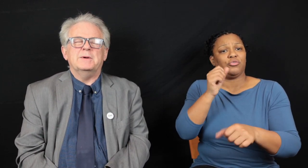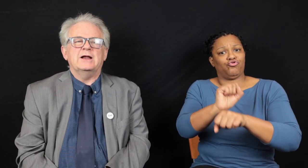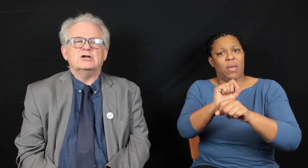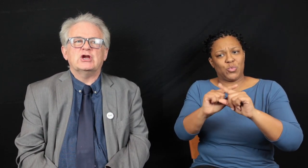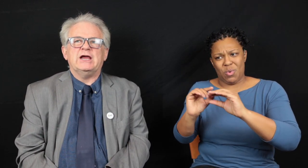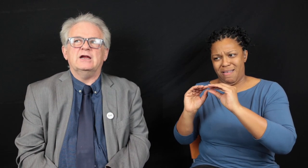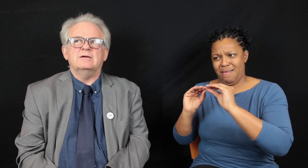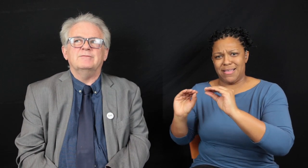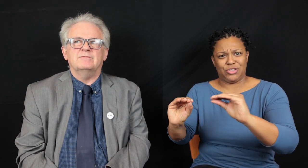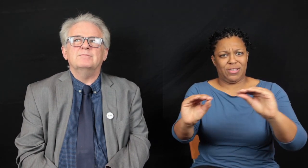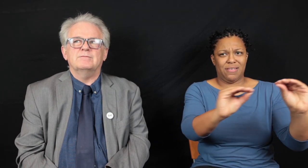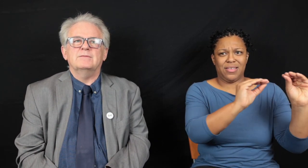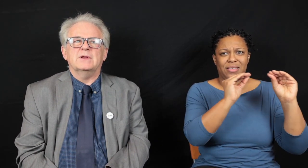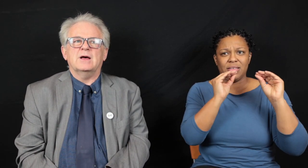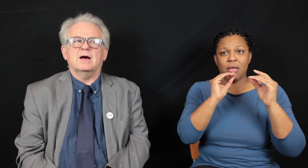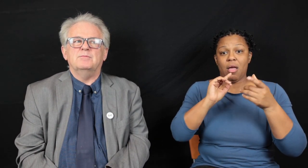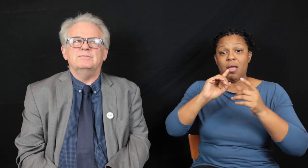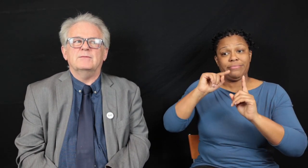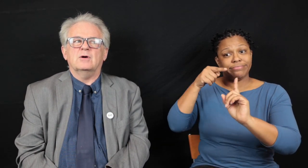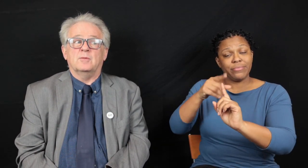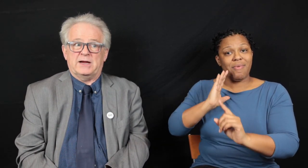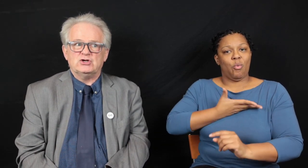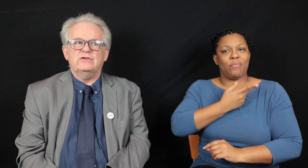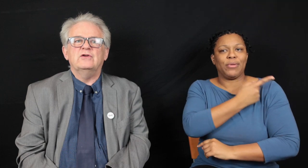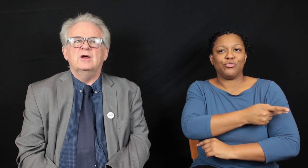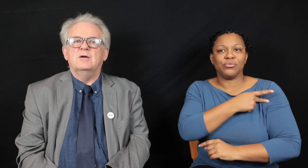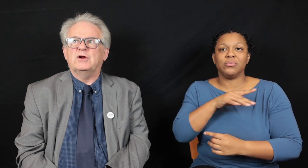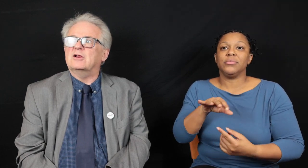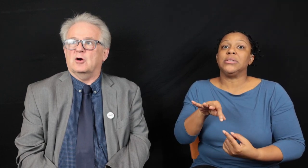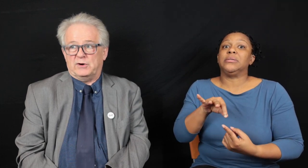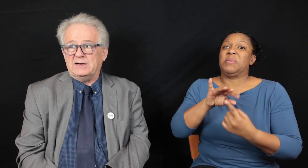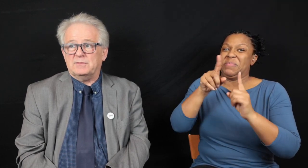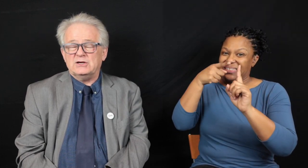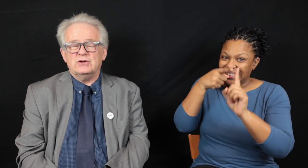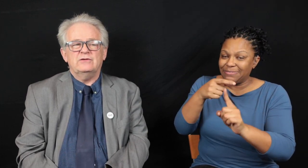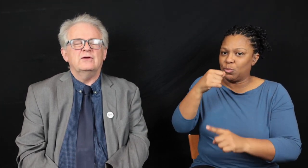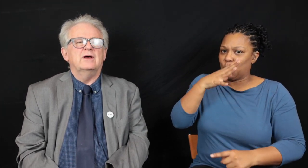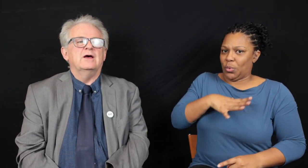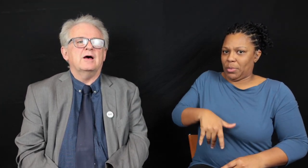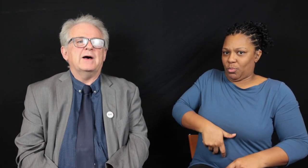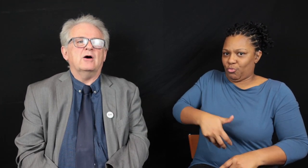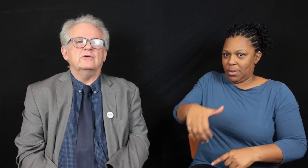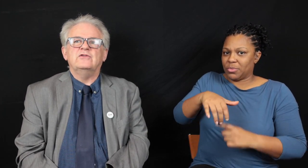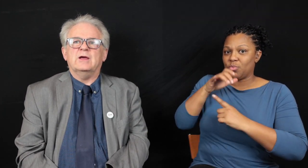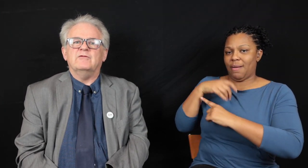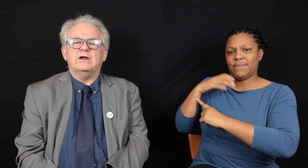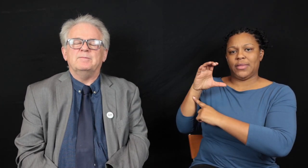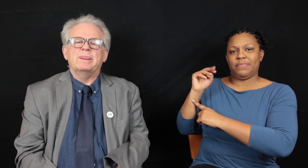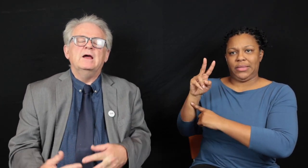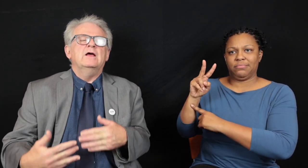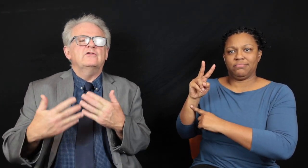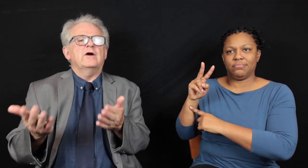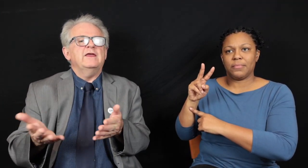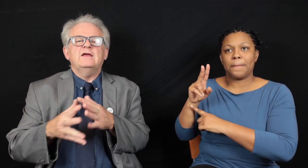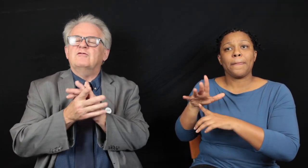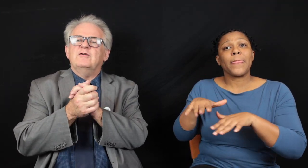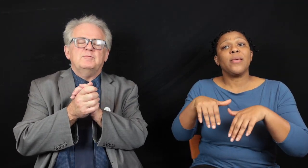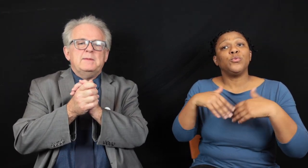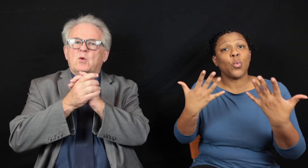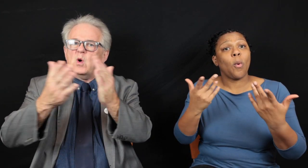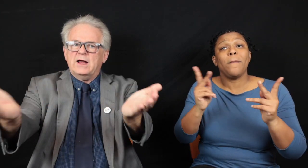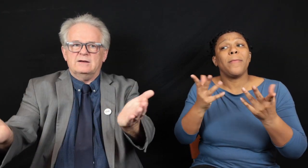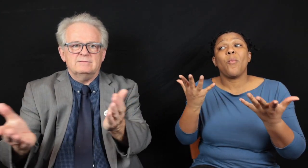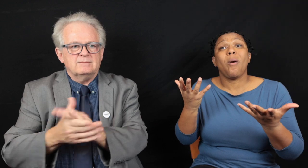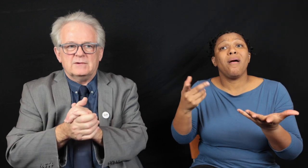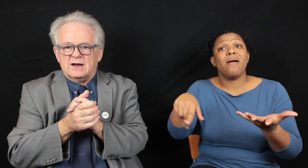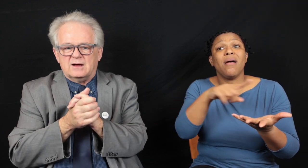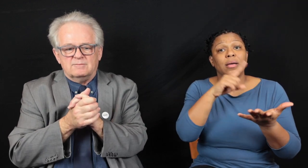educating our patients, particularly our pregnant patients about CMV. So, I think if people want to